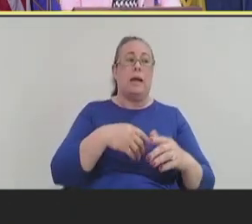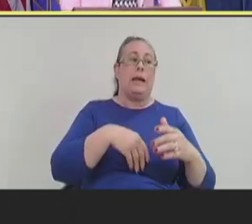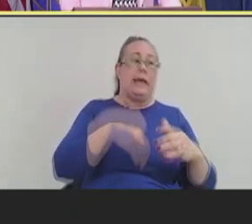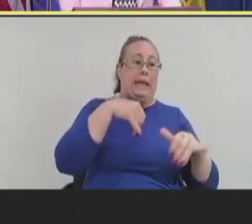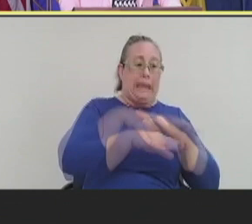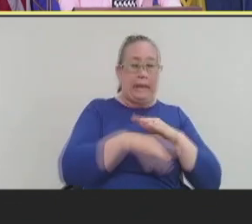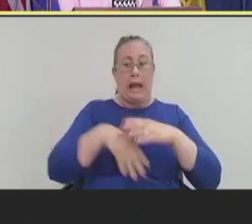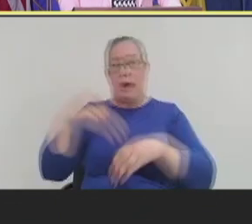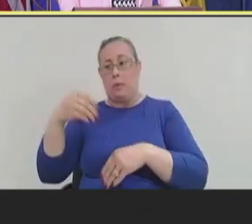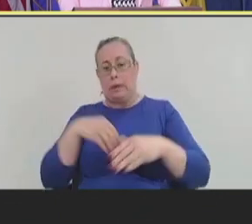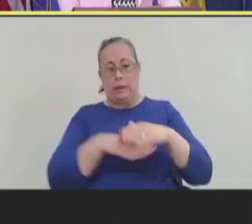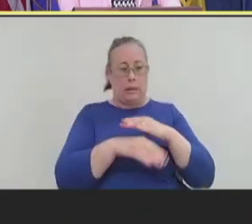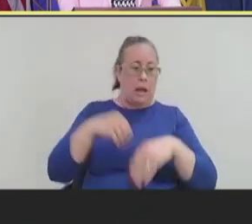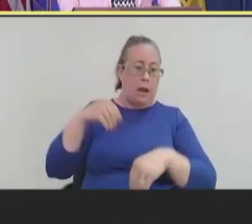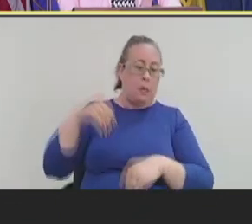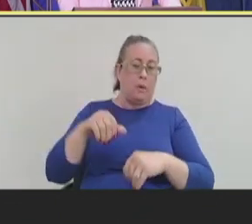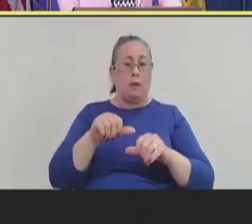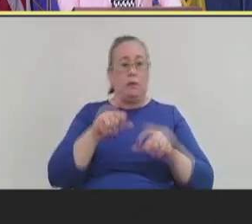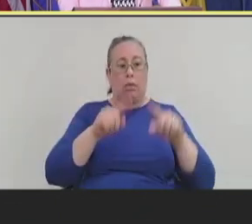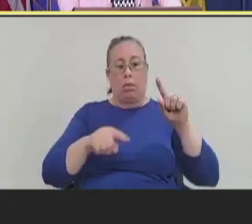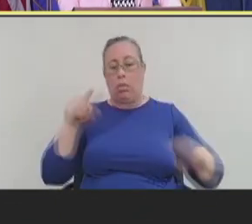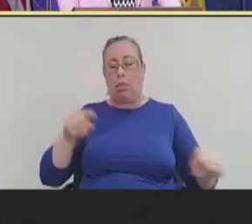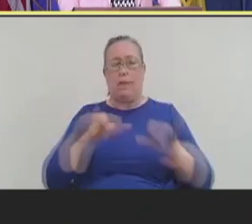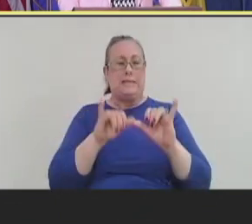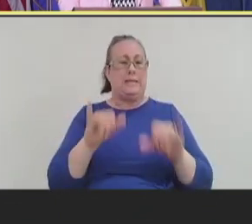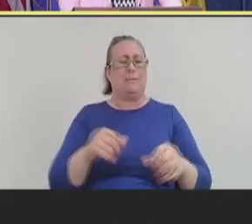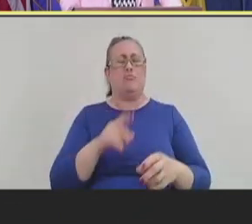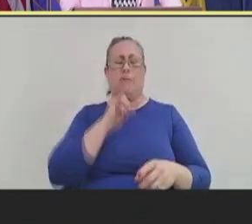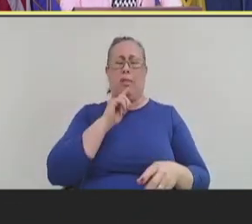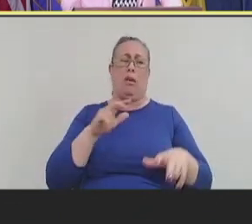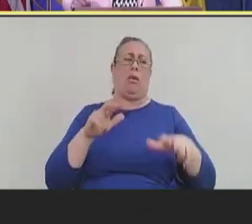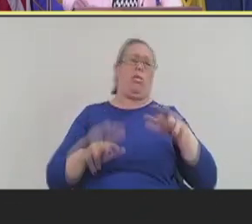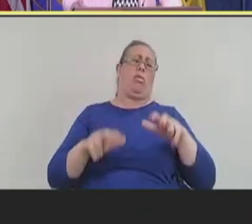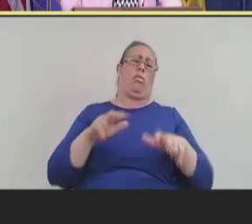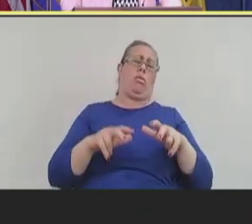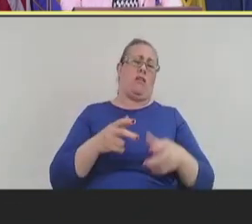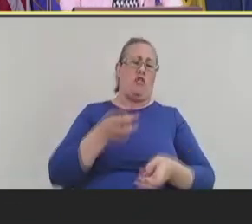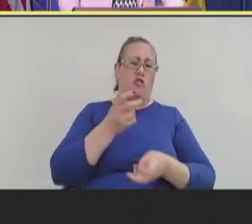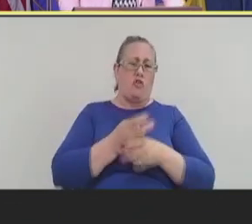clunky, it's not efficient, and it's really hard to do that in a very quick visit. So,